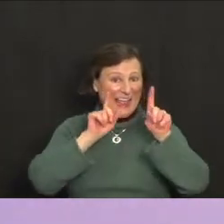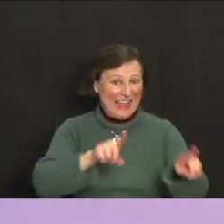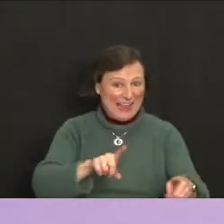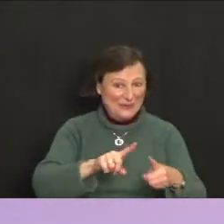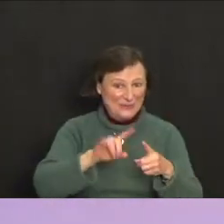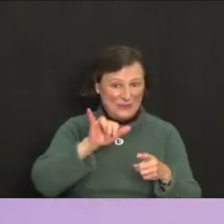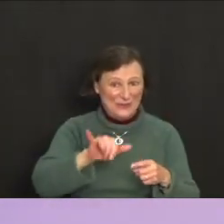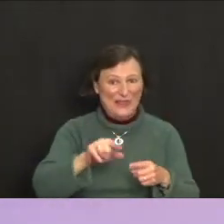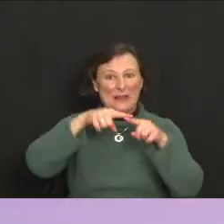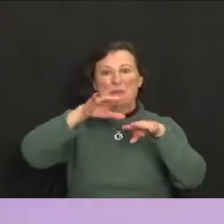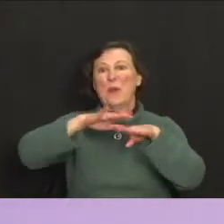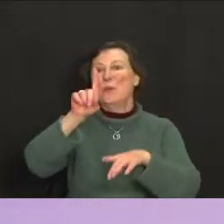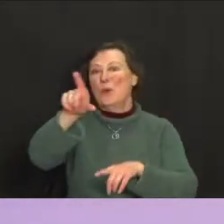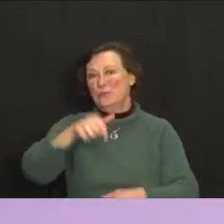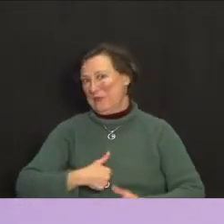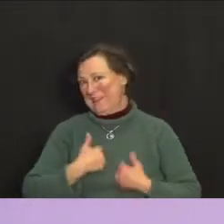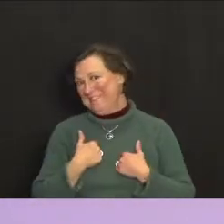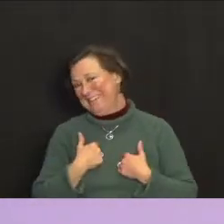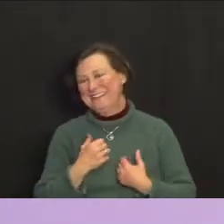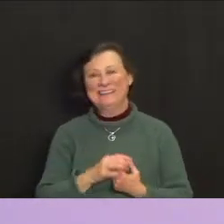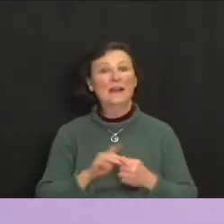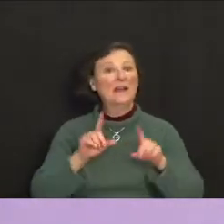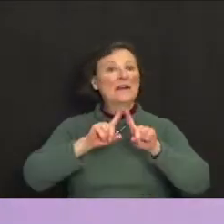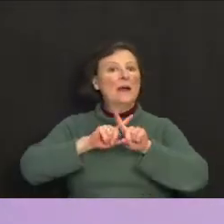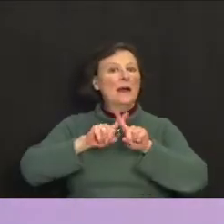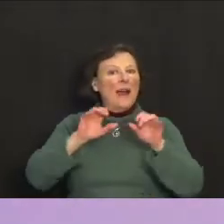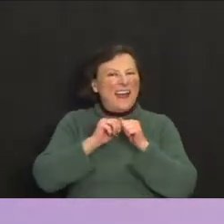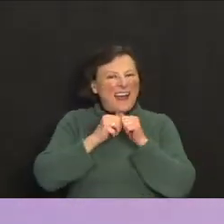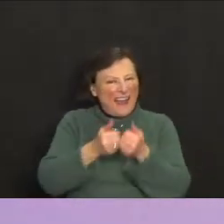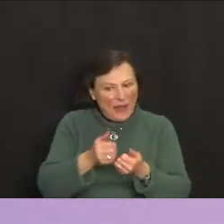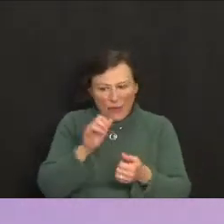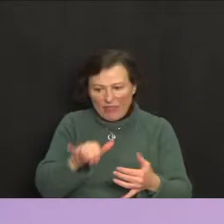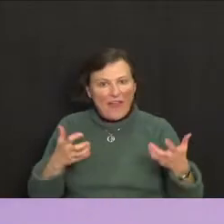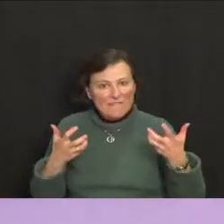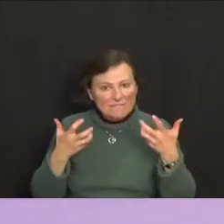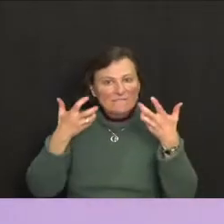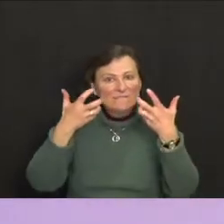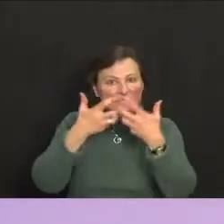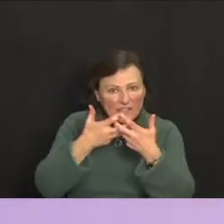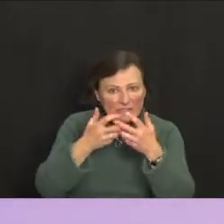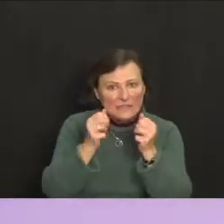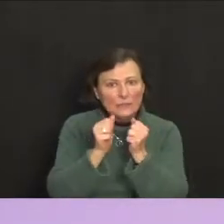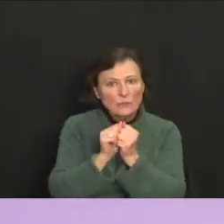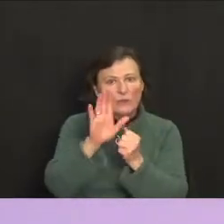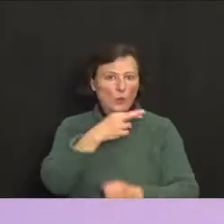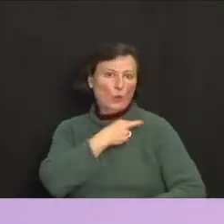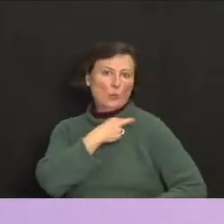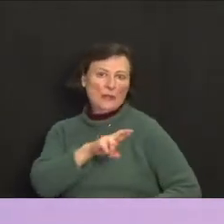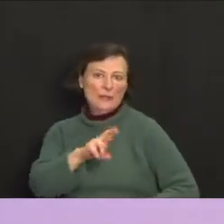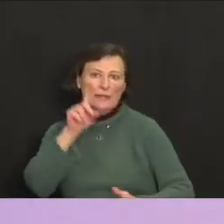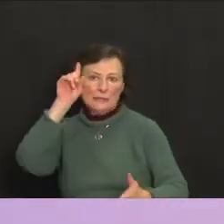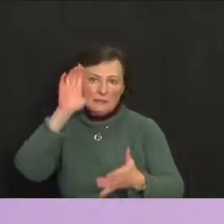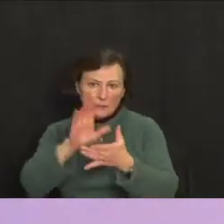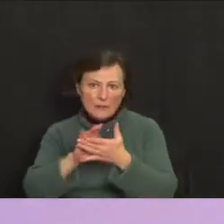Don't you? But how does that fit with your religious beliefs or our shared UU principles?